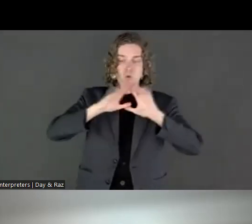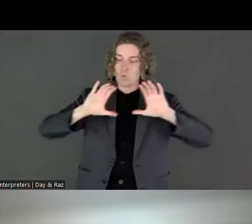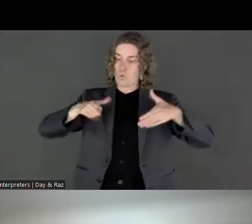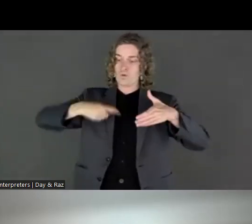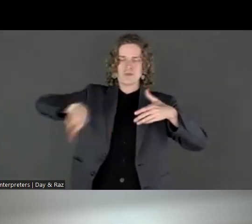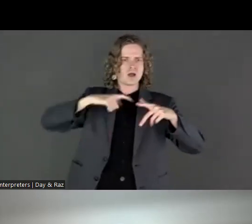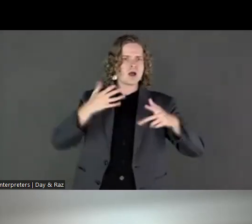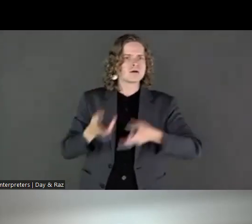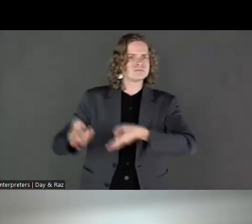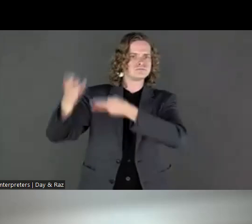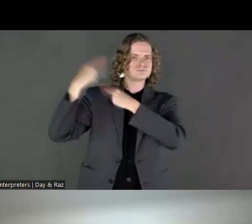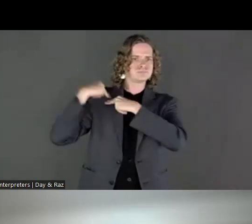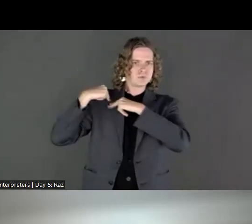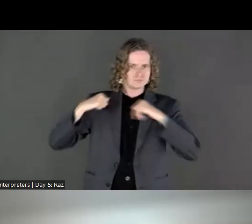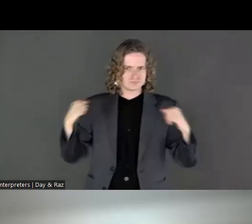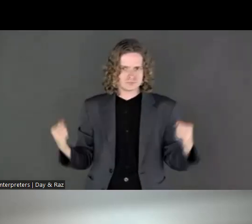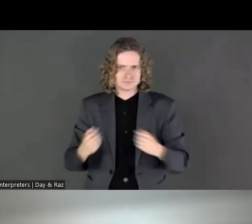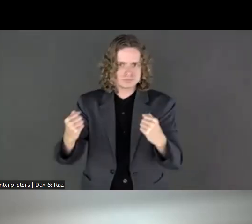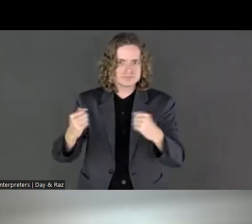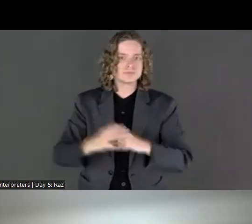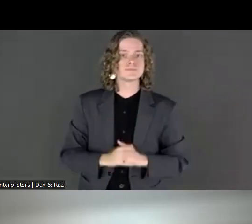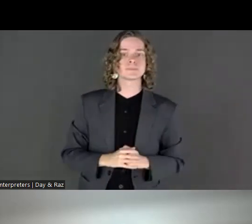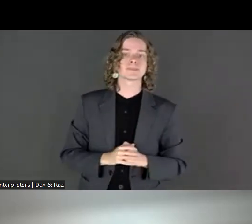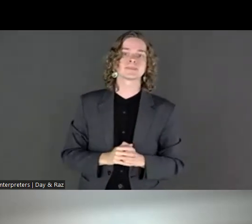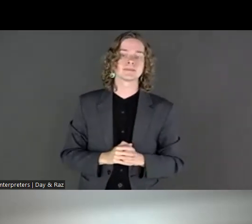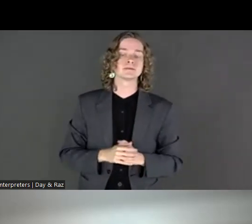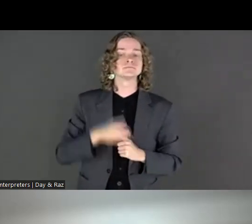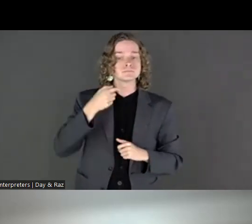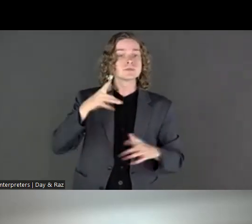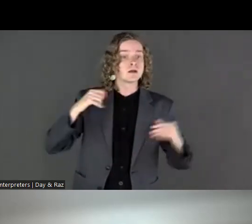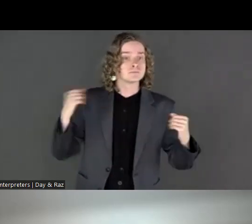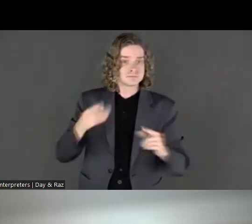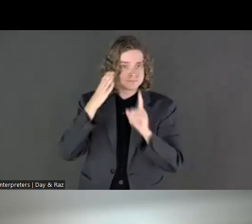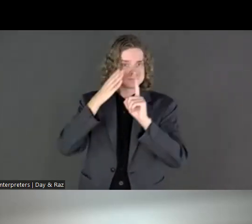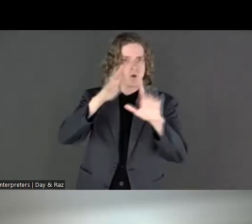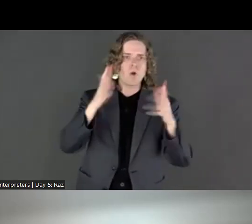Force on accountability to affected population is the task force on preserving humanitarian space,